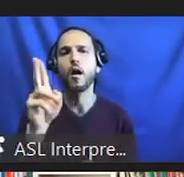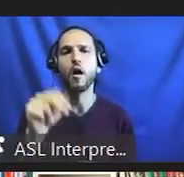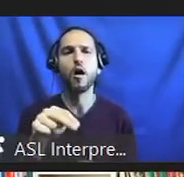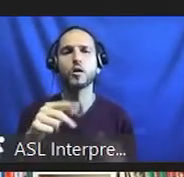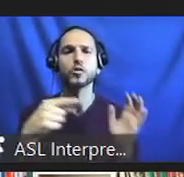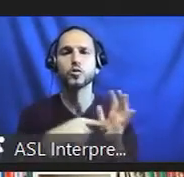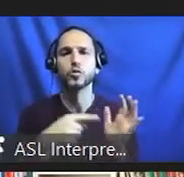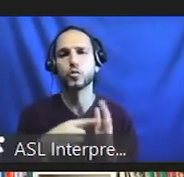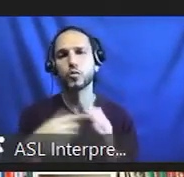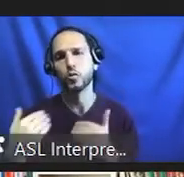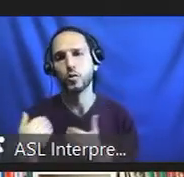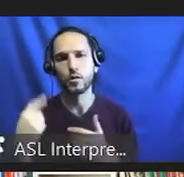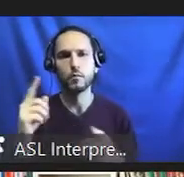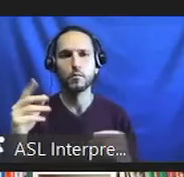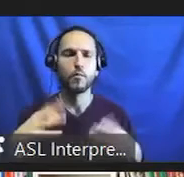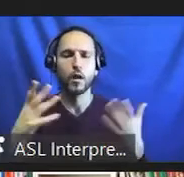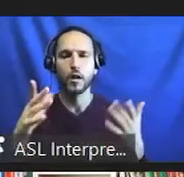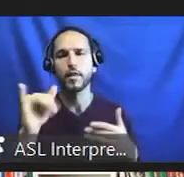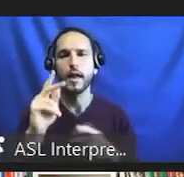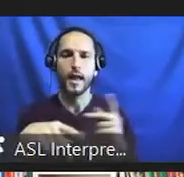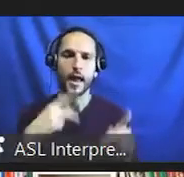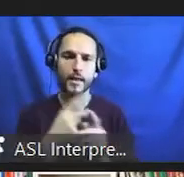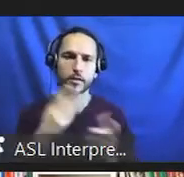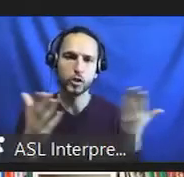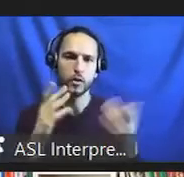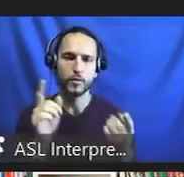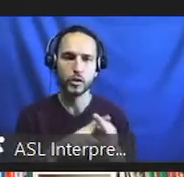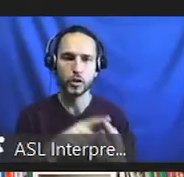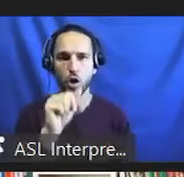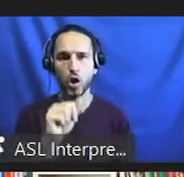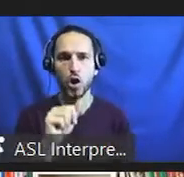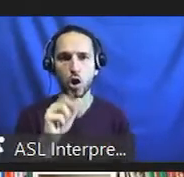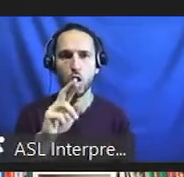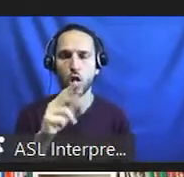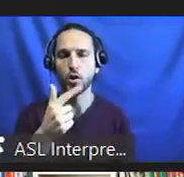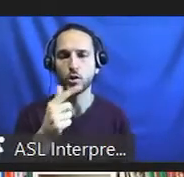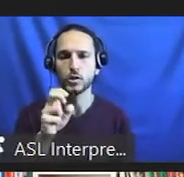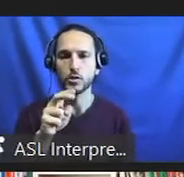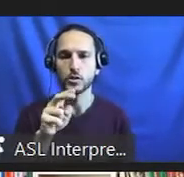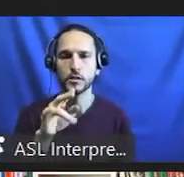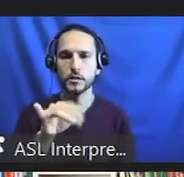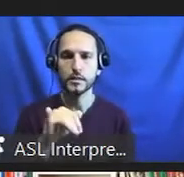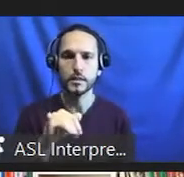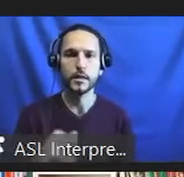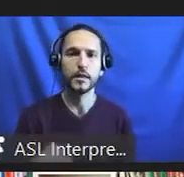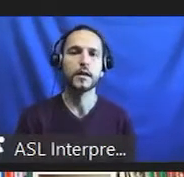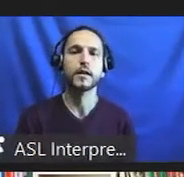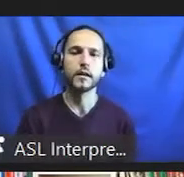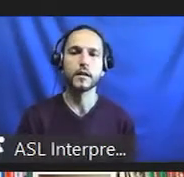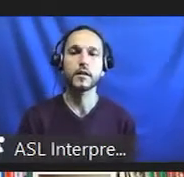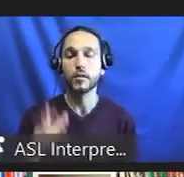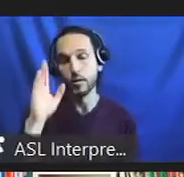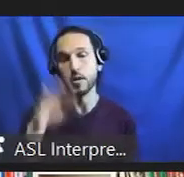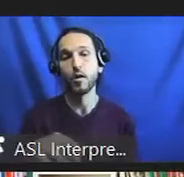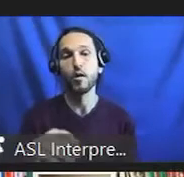to provide some of these services to Argenyi. In fact, no good deed goes unpunished, right?